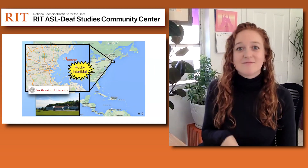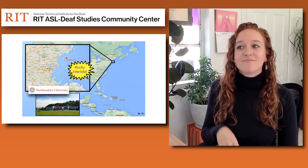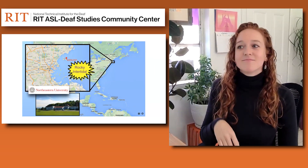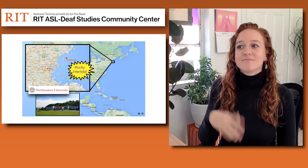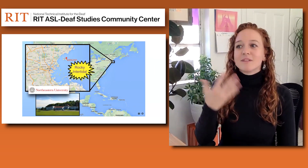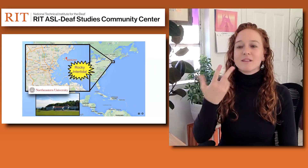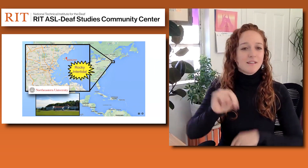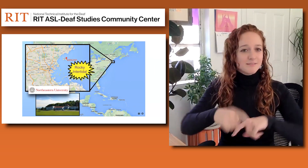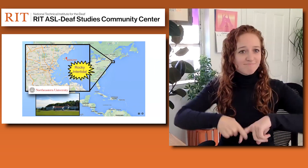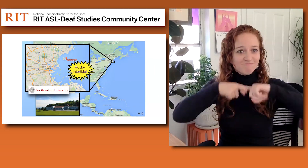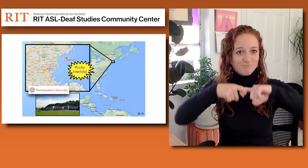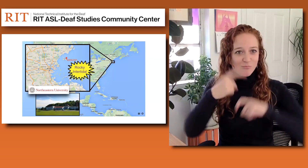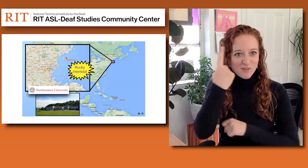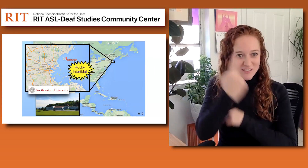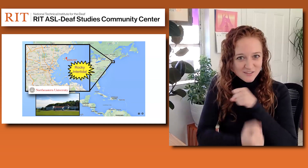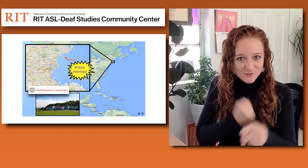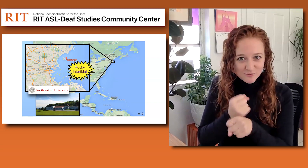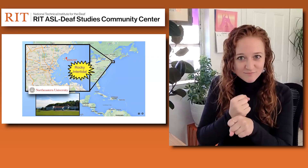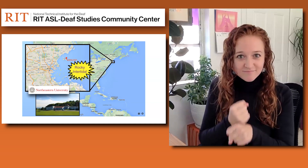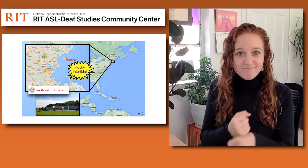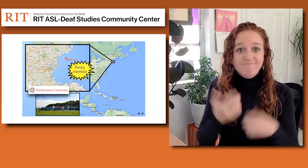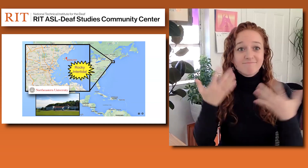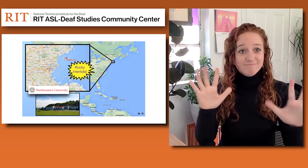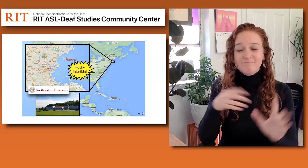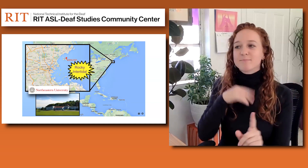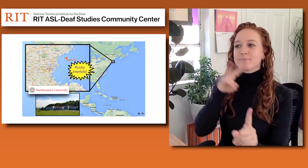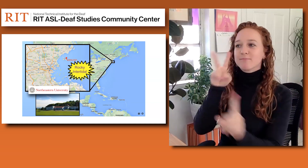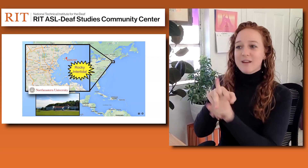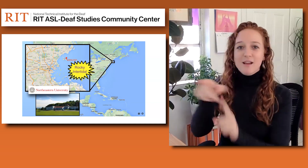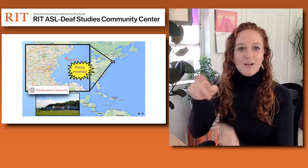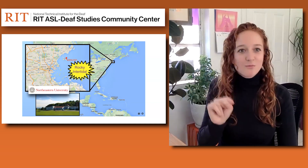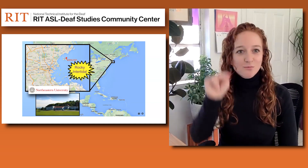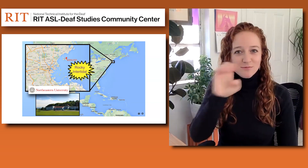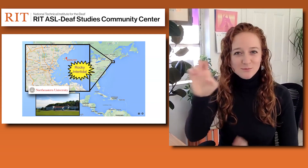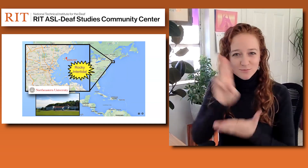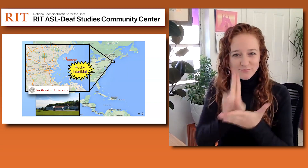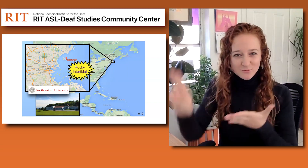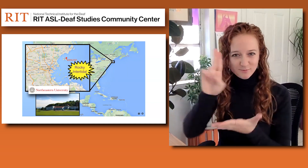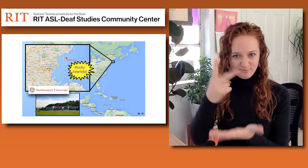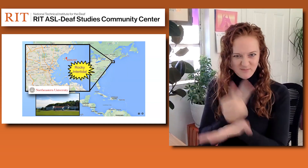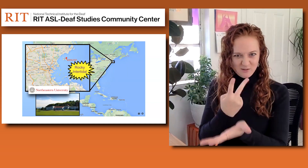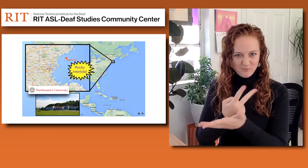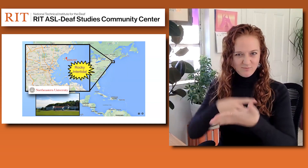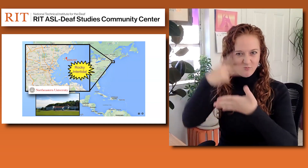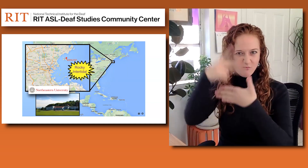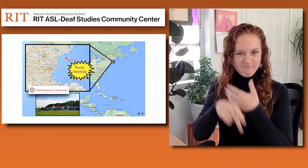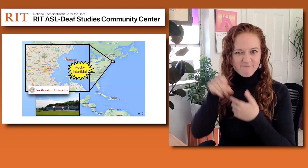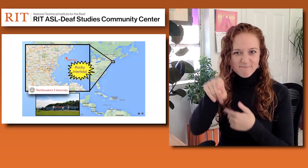I graduated RIT, I took a gap year, I guess, and then I applied to Northeastern University